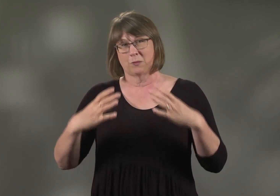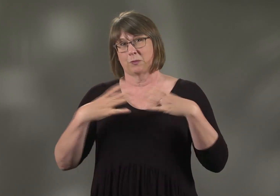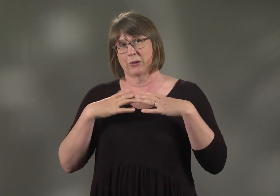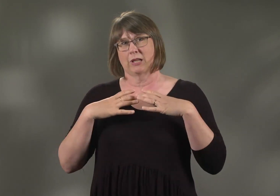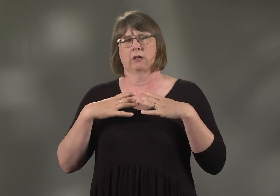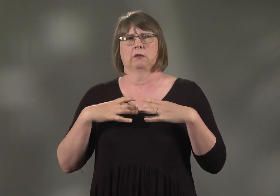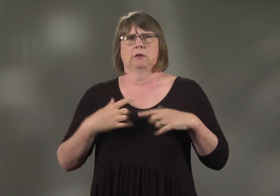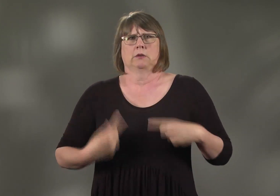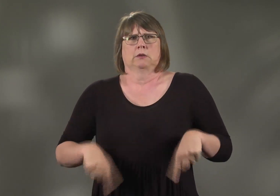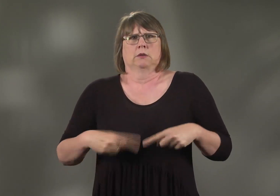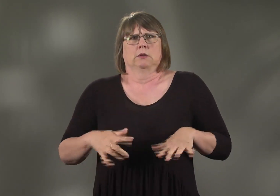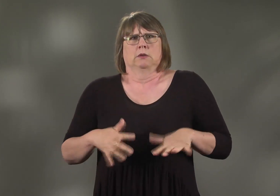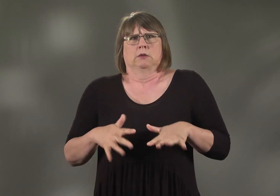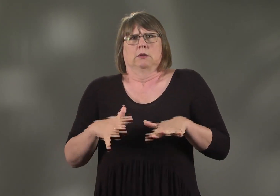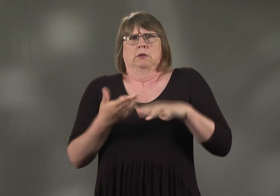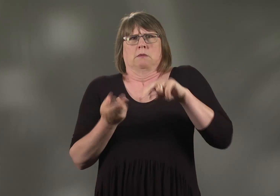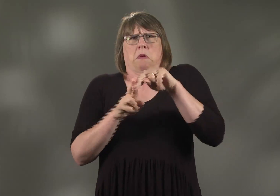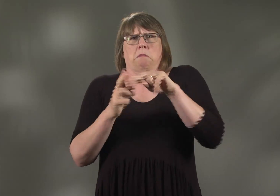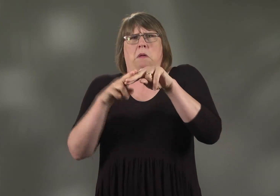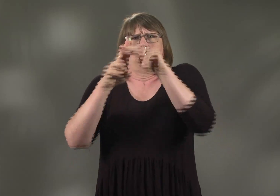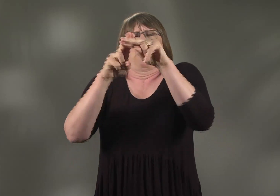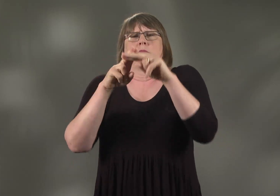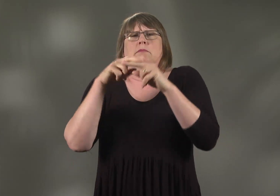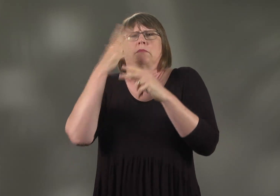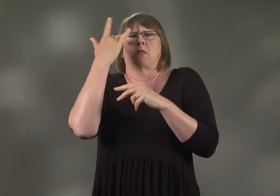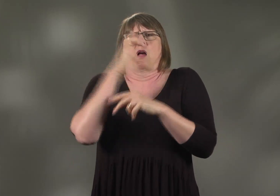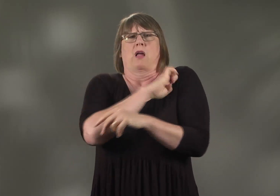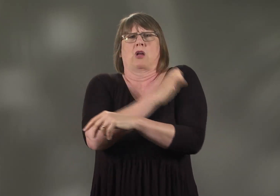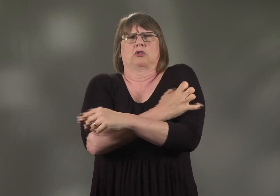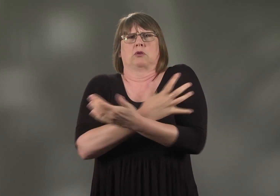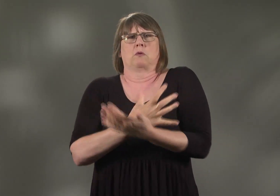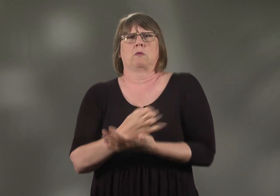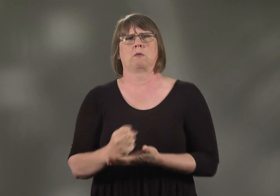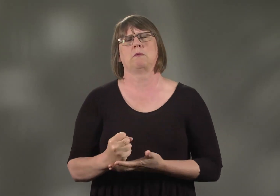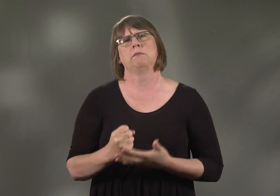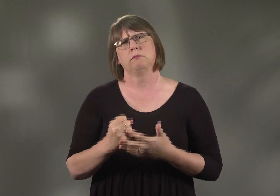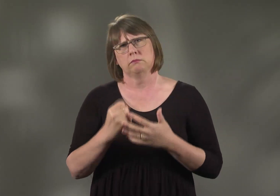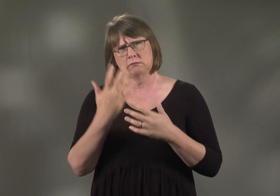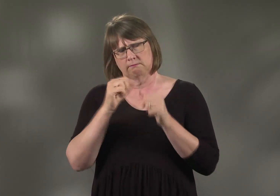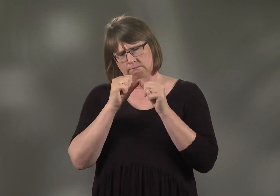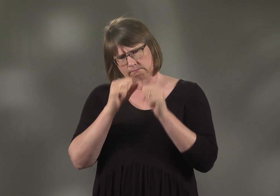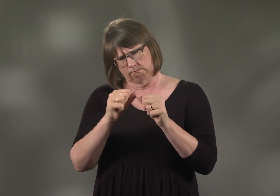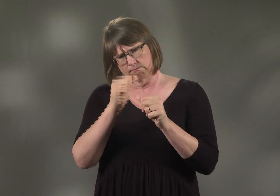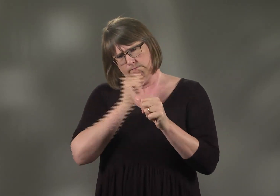Without the break, anxiety creeps up because the energy drain of having to continually listen,